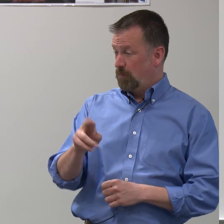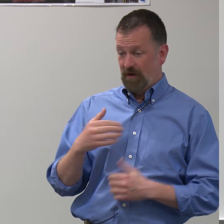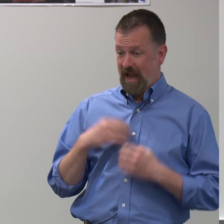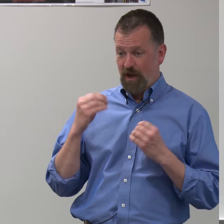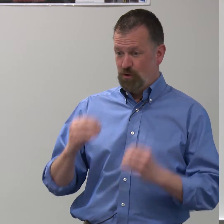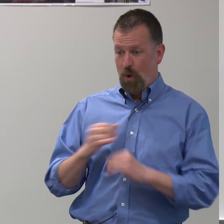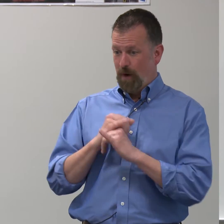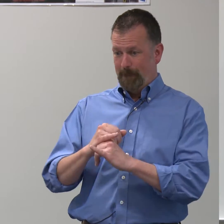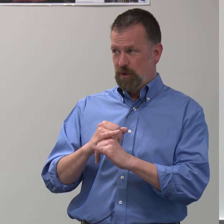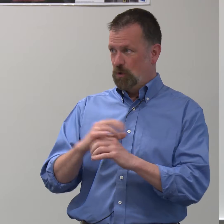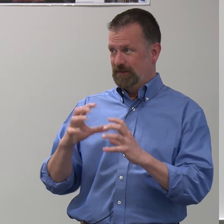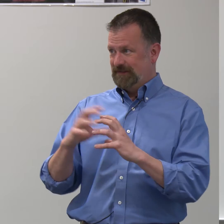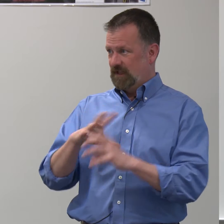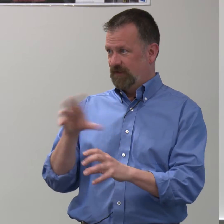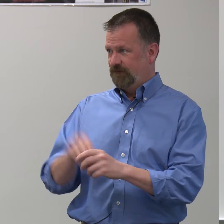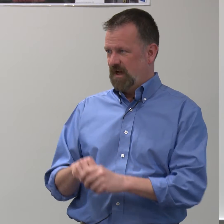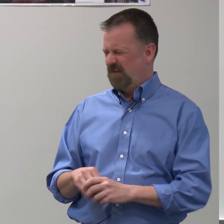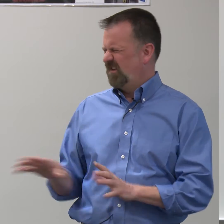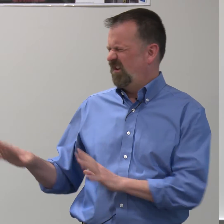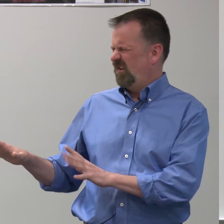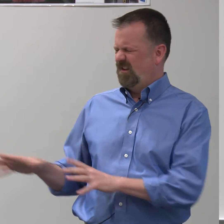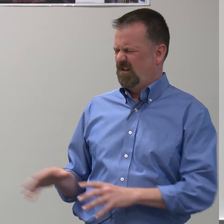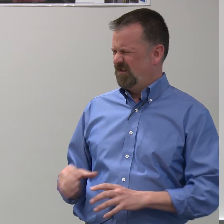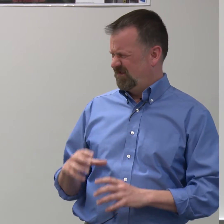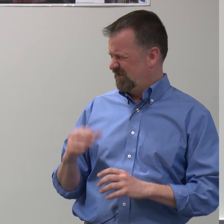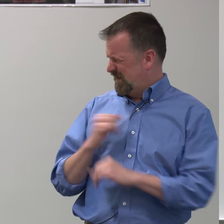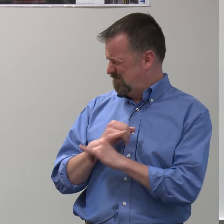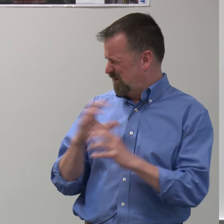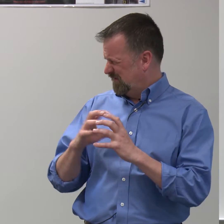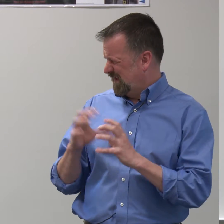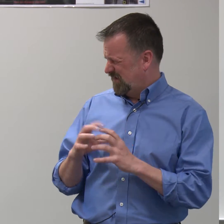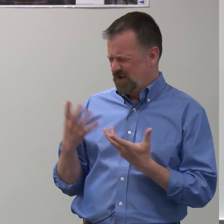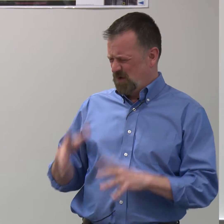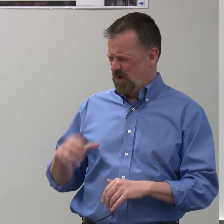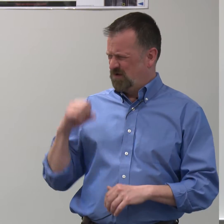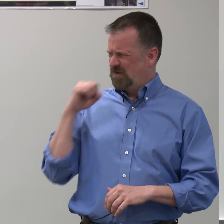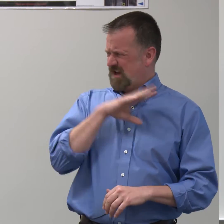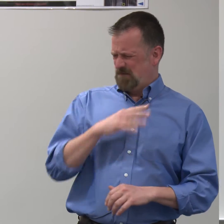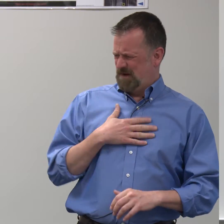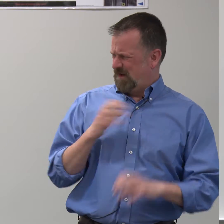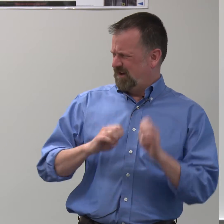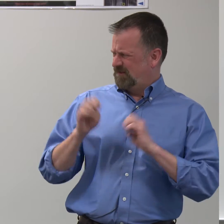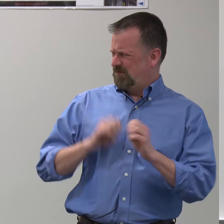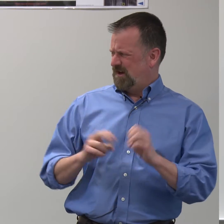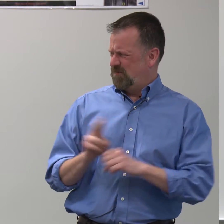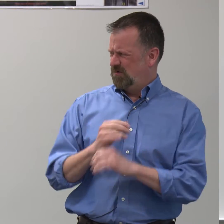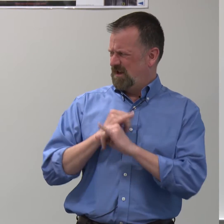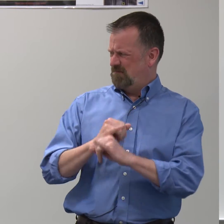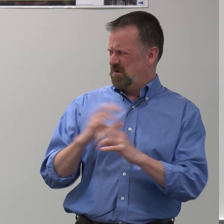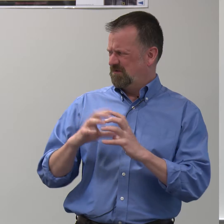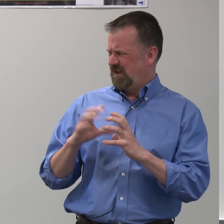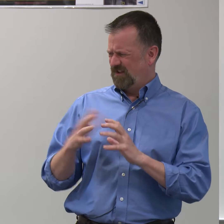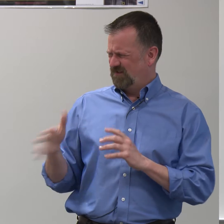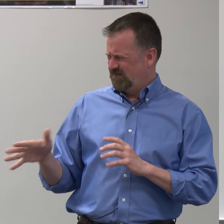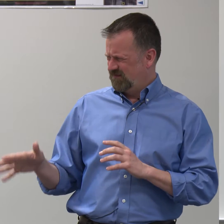that had no immune cells in them. They weren't interested in their experiments being contaminated by immune cells,